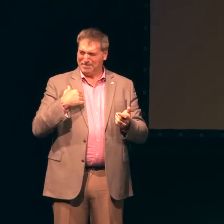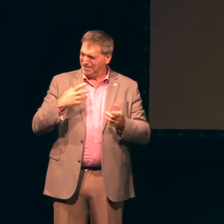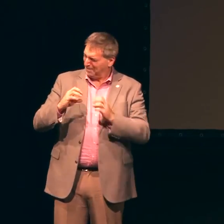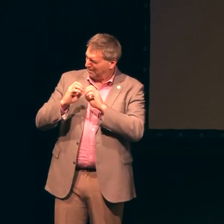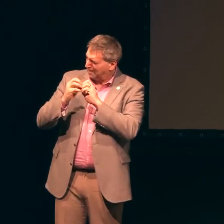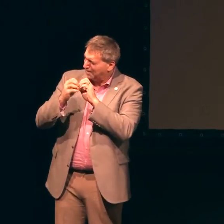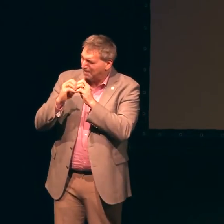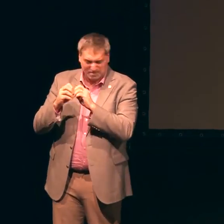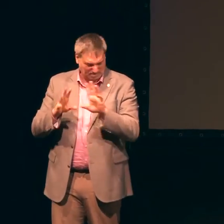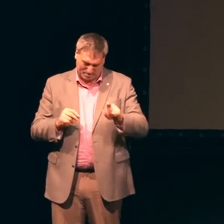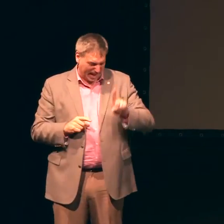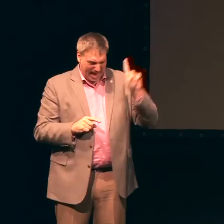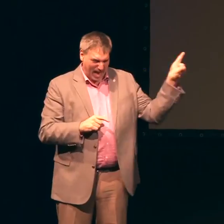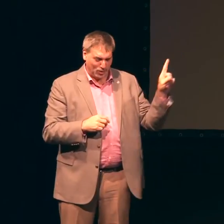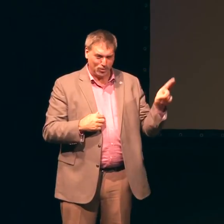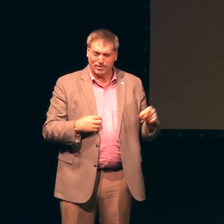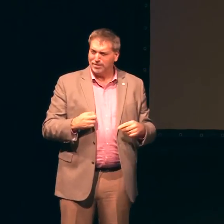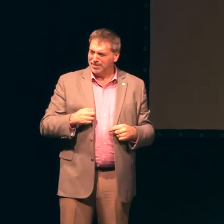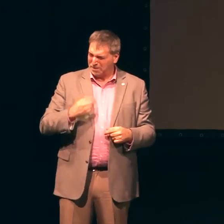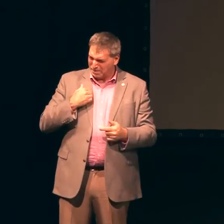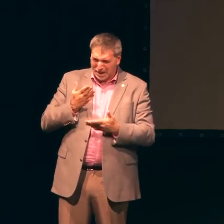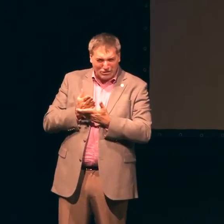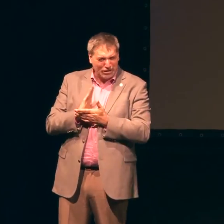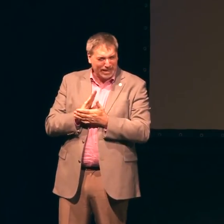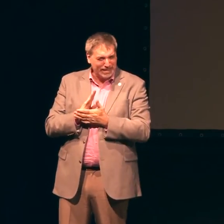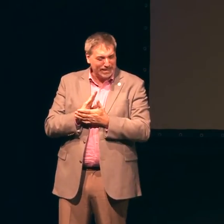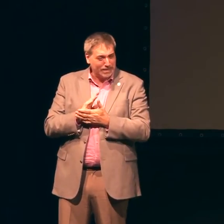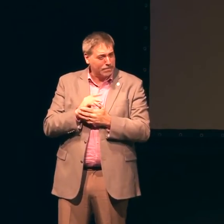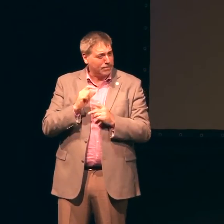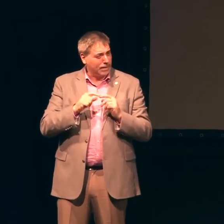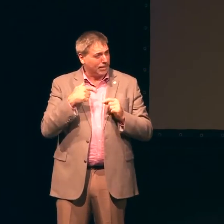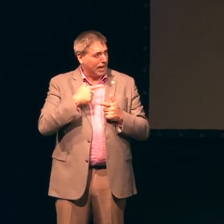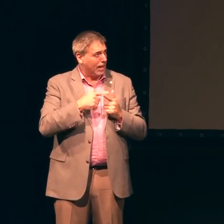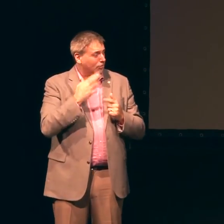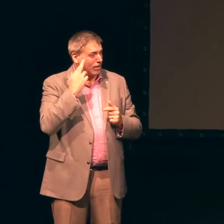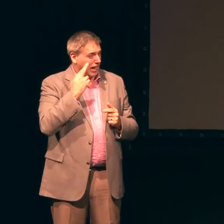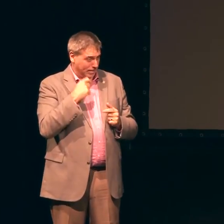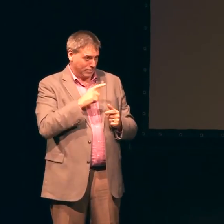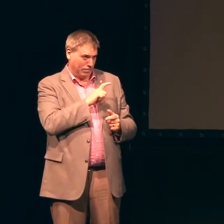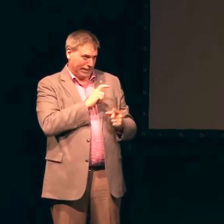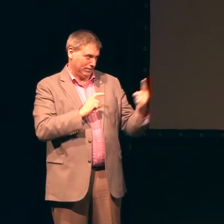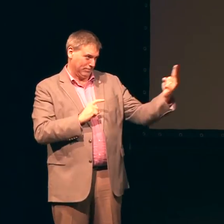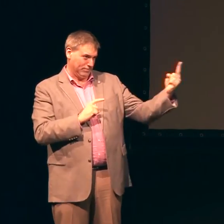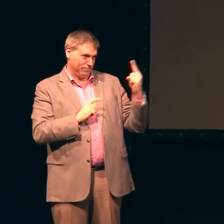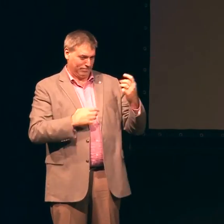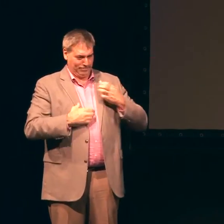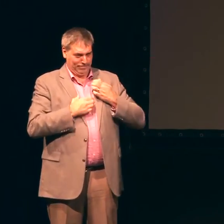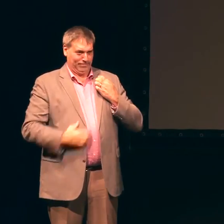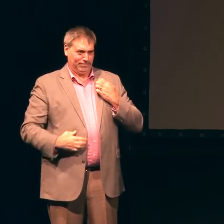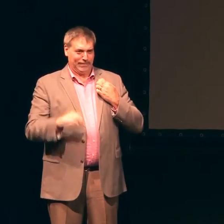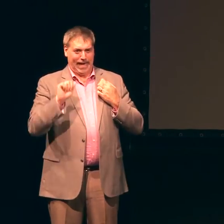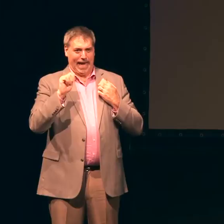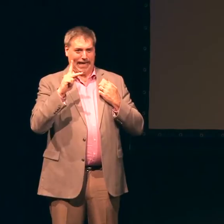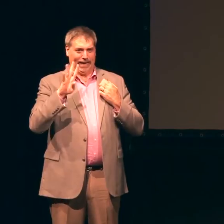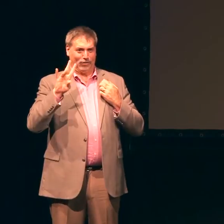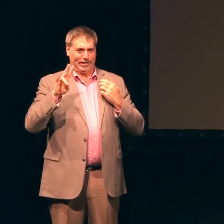I didn't understand what was going on and he just continued to say get out and I kept saying this is my right and then a police officer